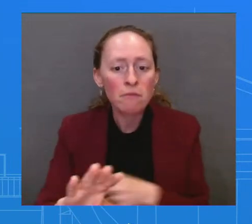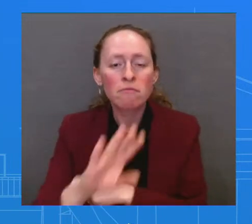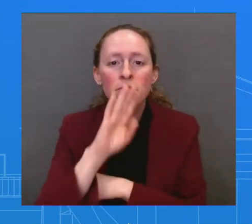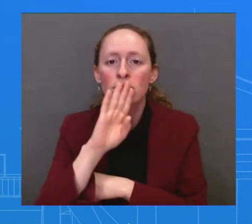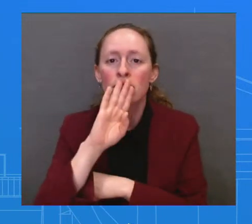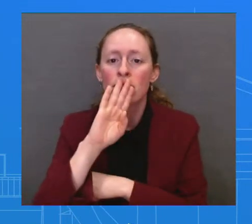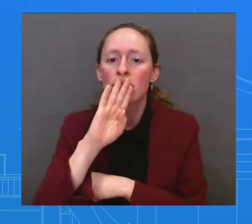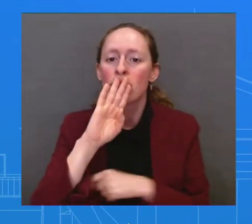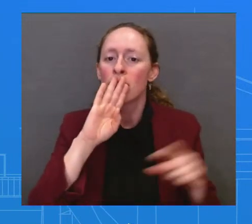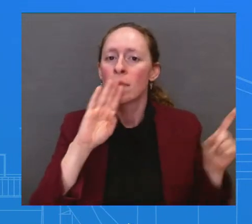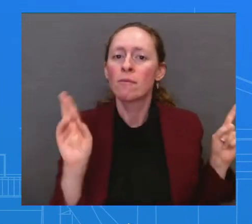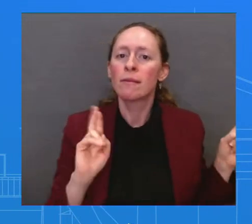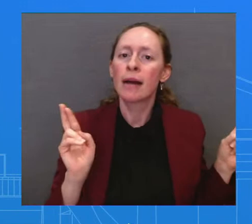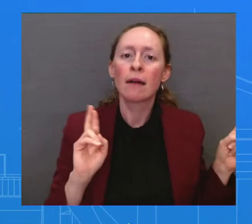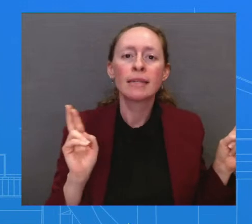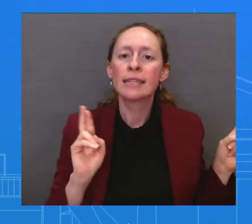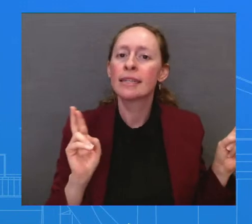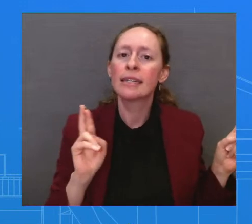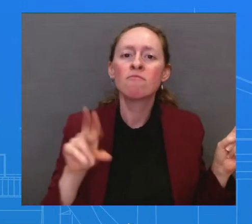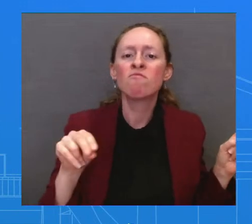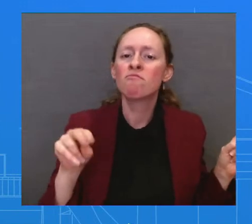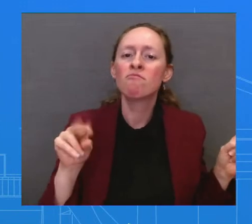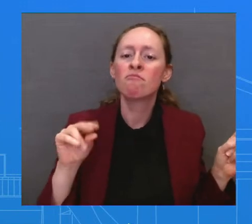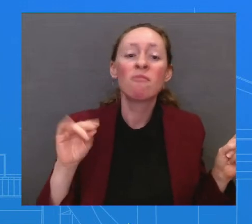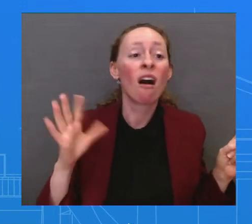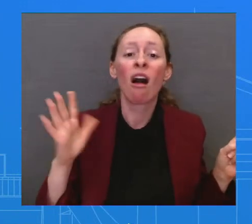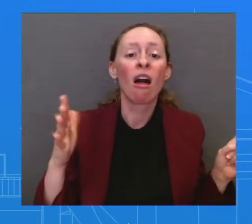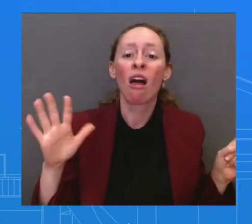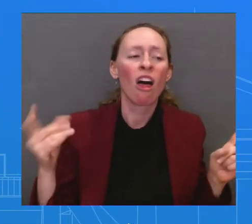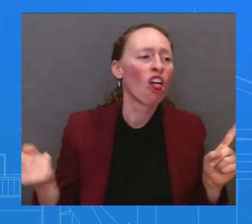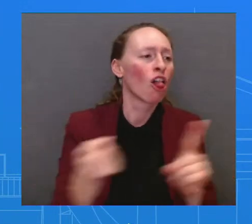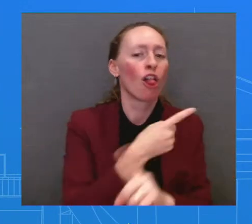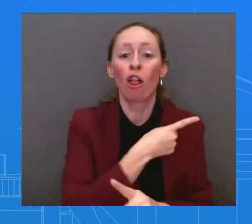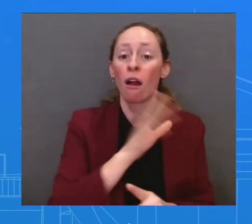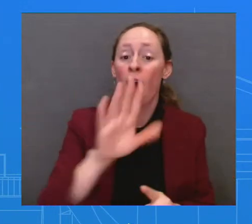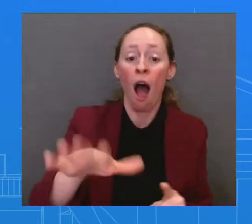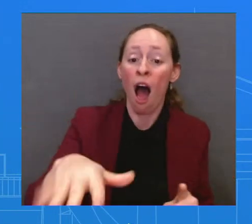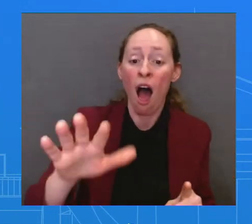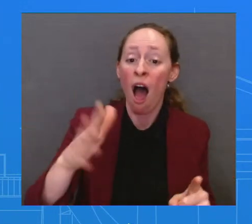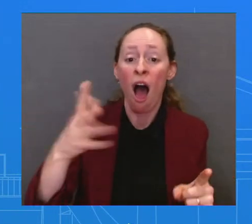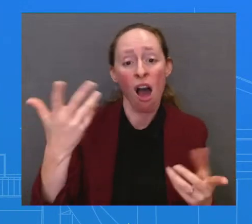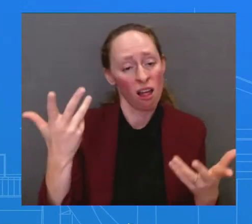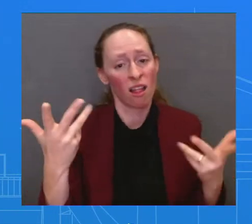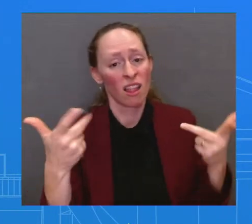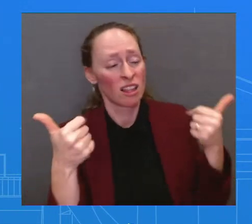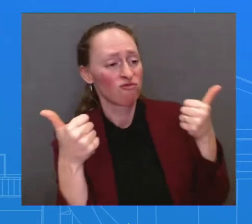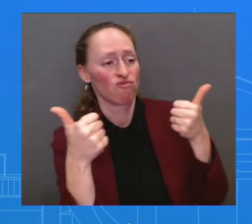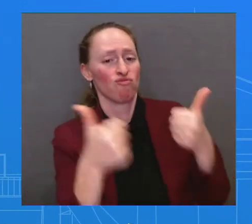Their continuing resolution would lead 800 CBP agents and officers being fired and